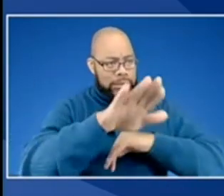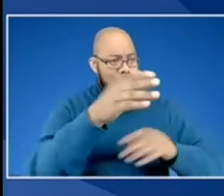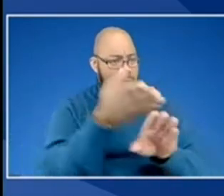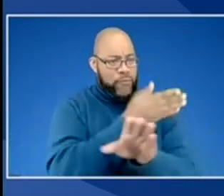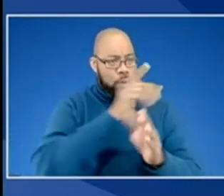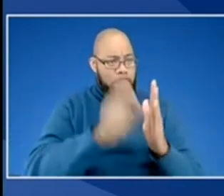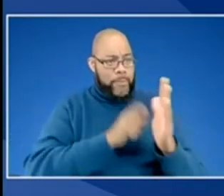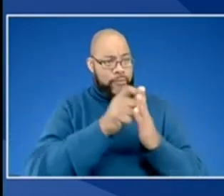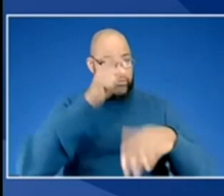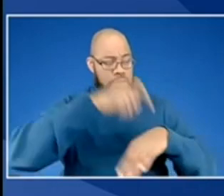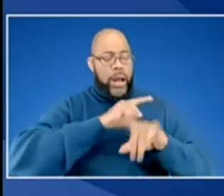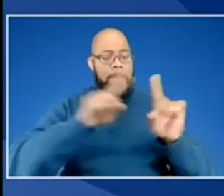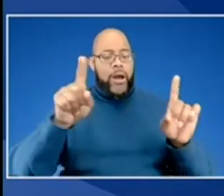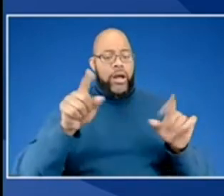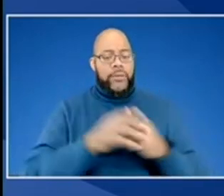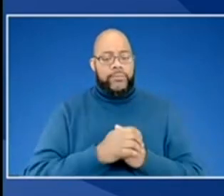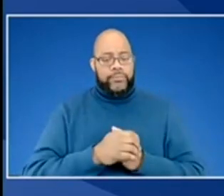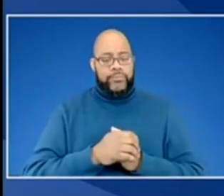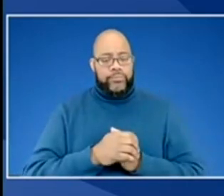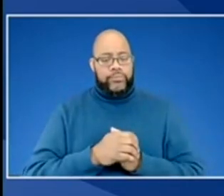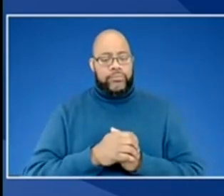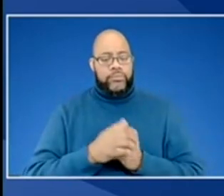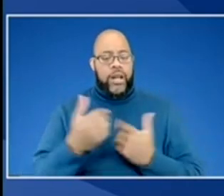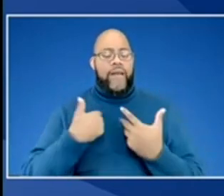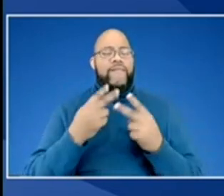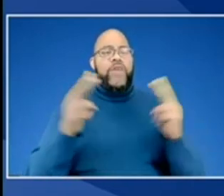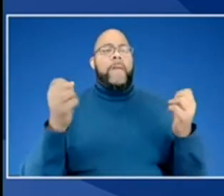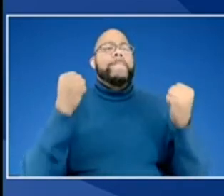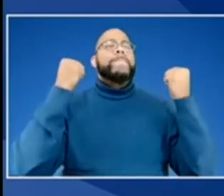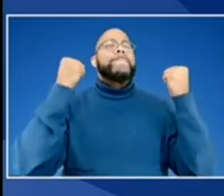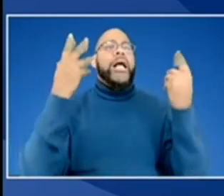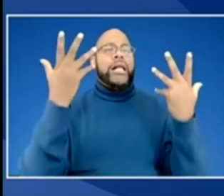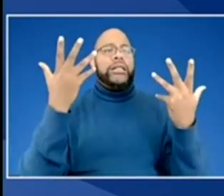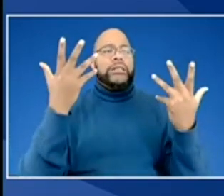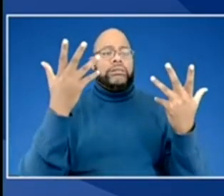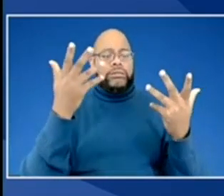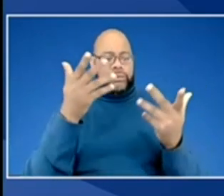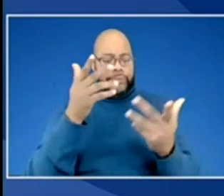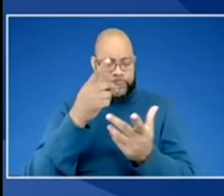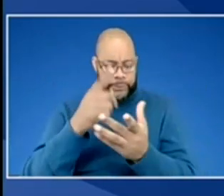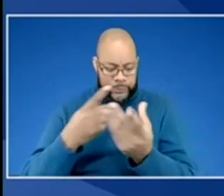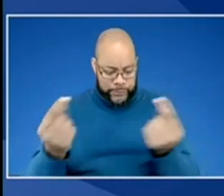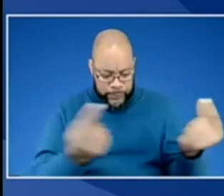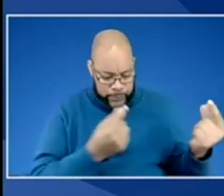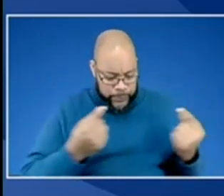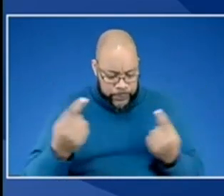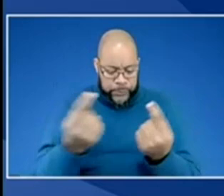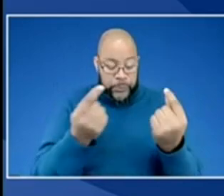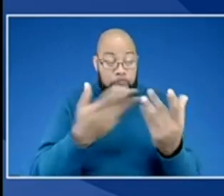But we can- there are very many moving pieces and parts for us. So the best thing that you guys can do to